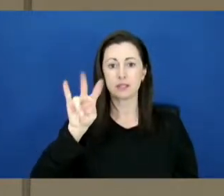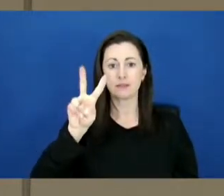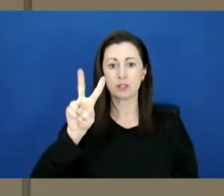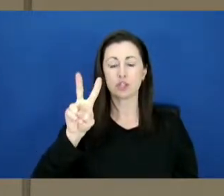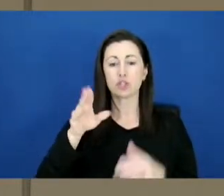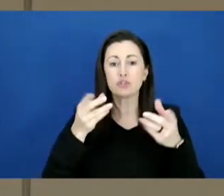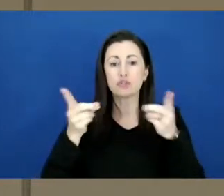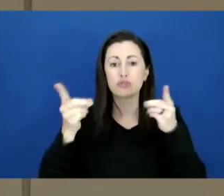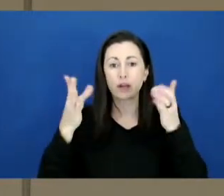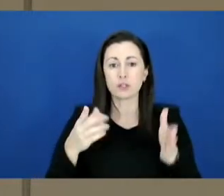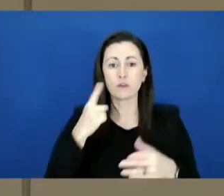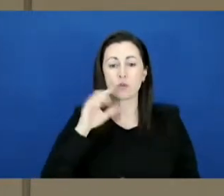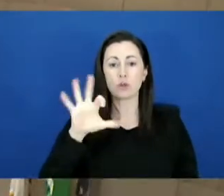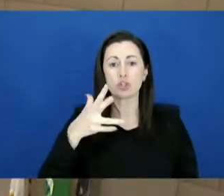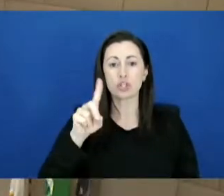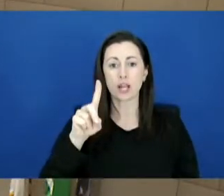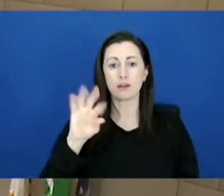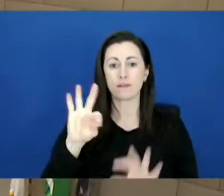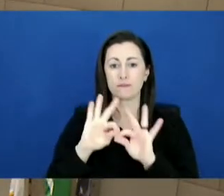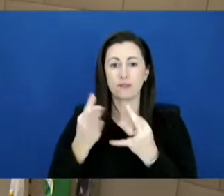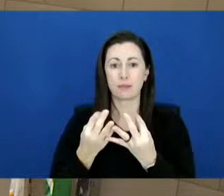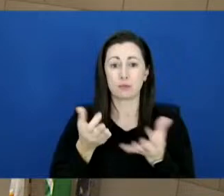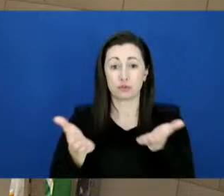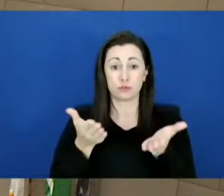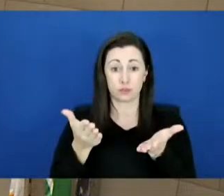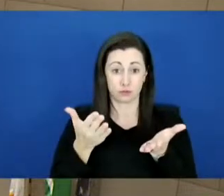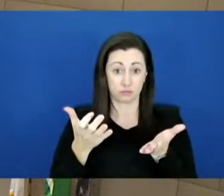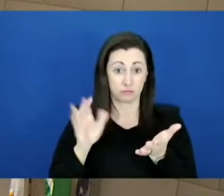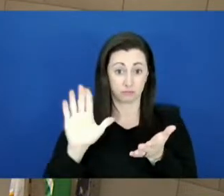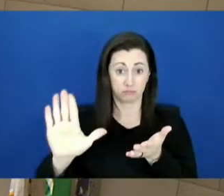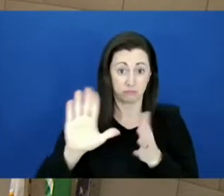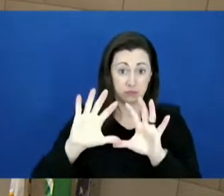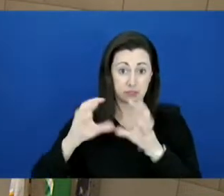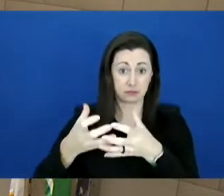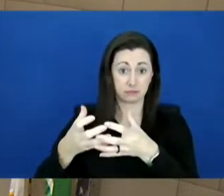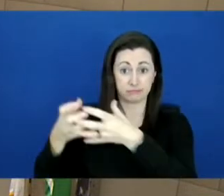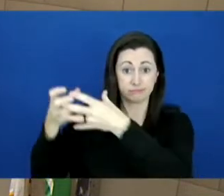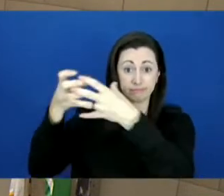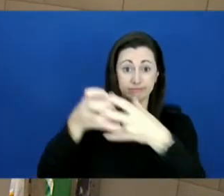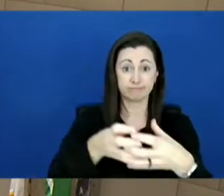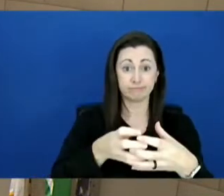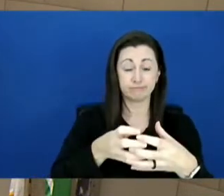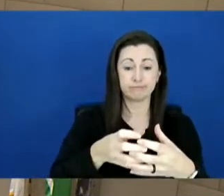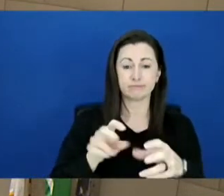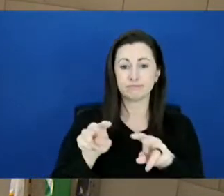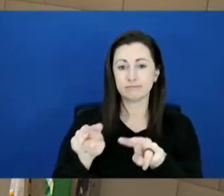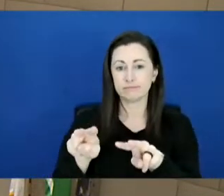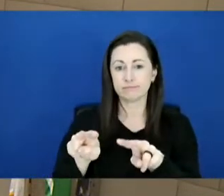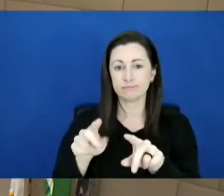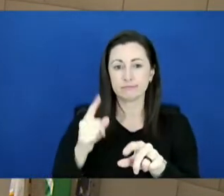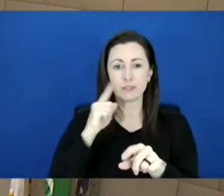COLLEAGUES, WOULD DR. PENN, DIVISION DIRECTOR FOR CHILD AND